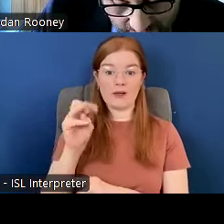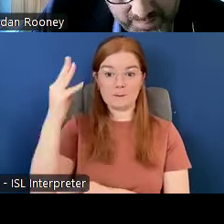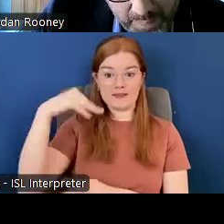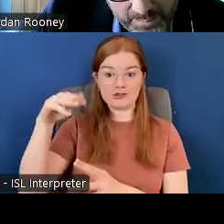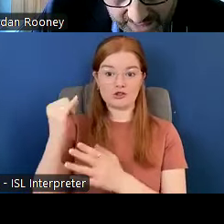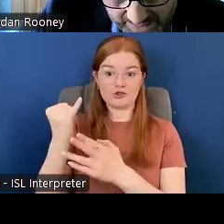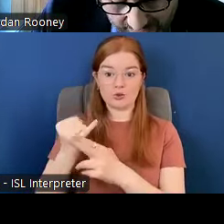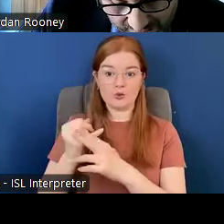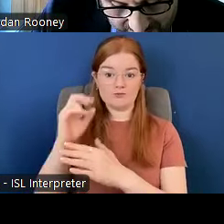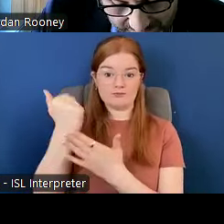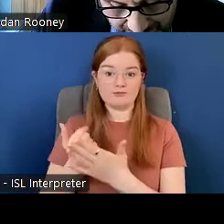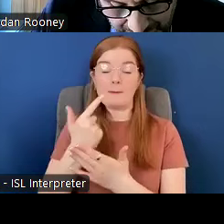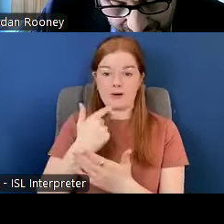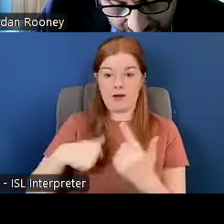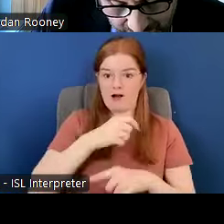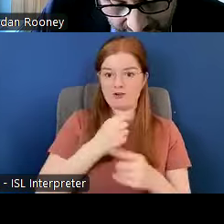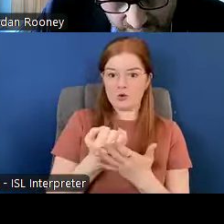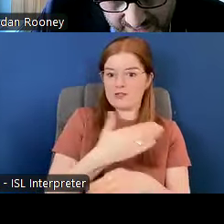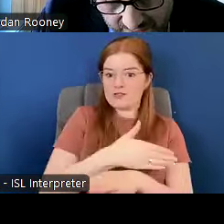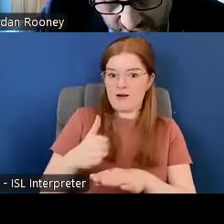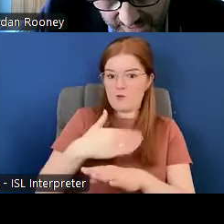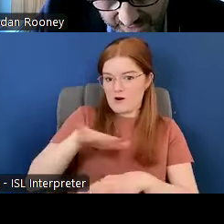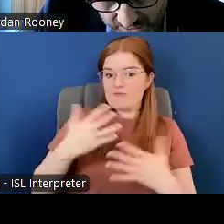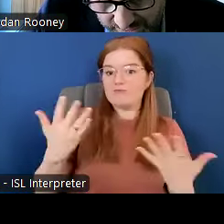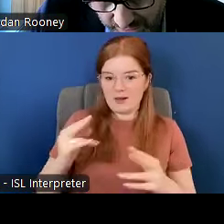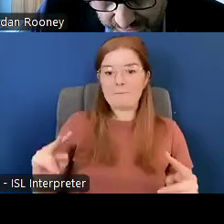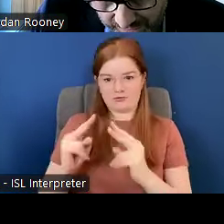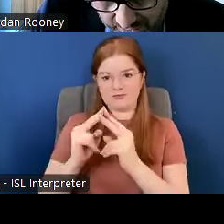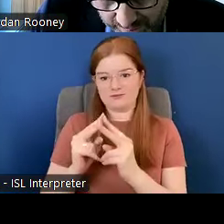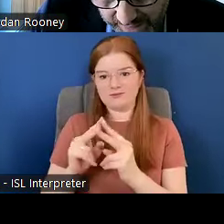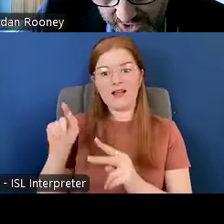however, begins in Paris. It was there that Jellett and Hone's close friendship and